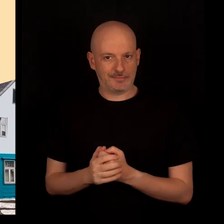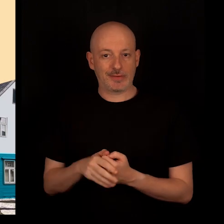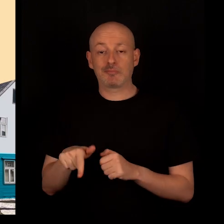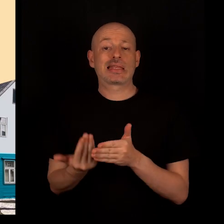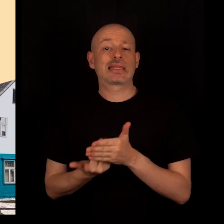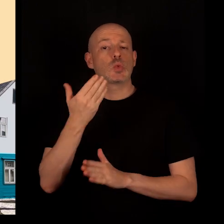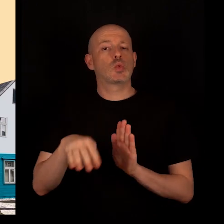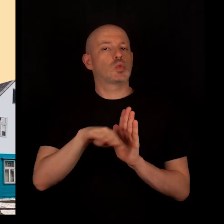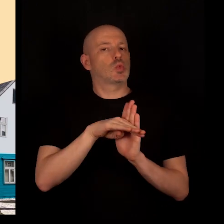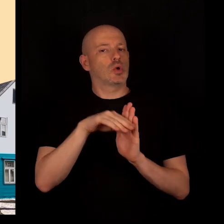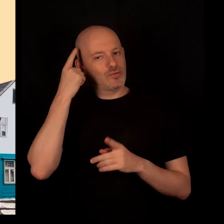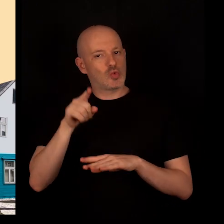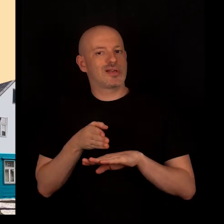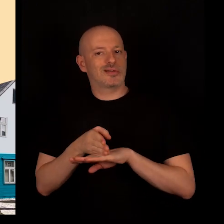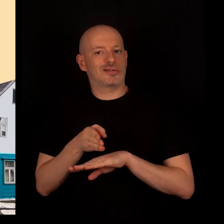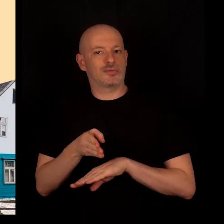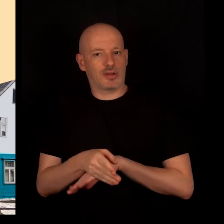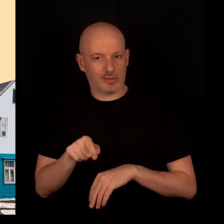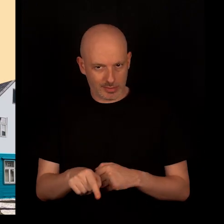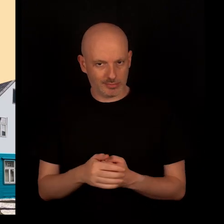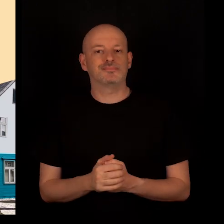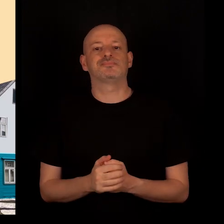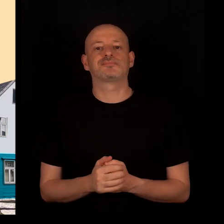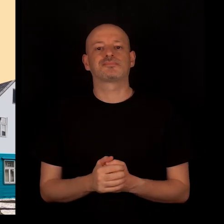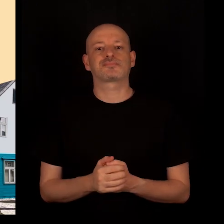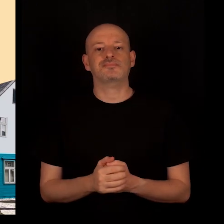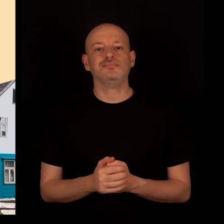This is a new rule for accessibility.